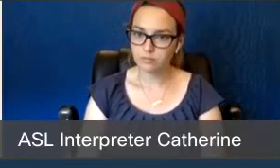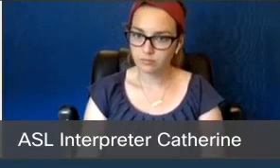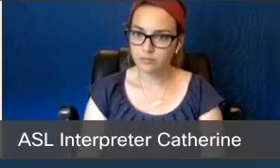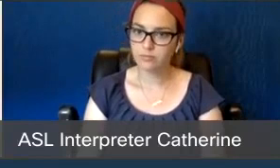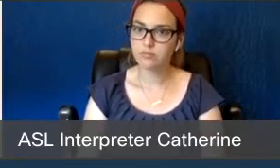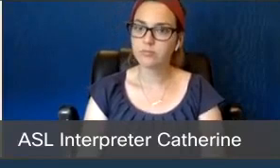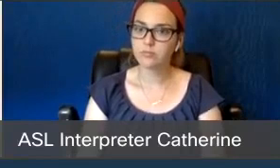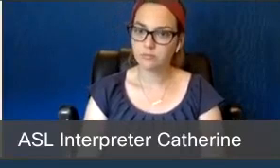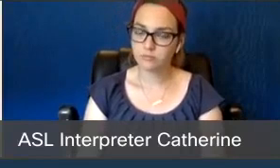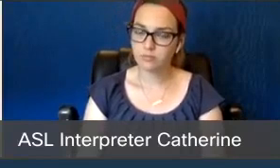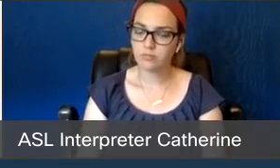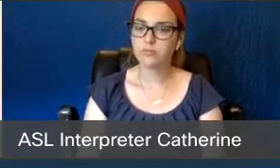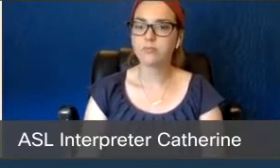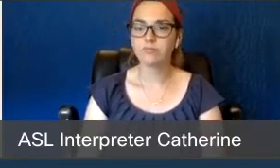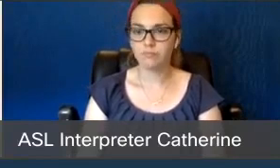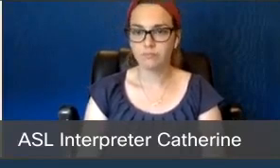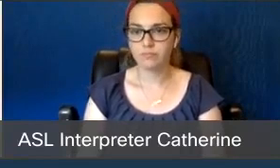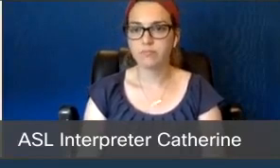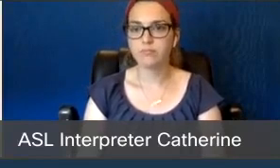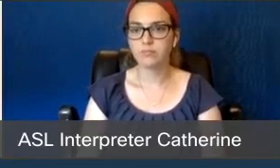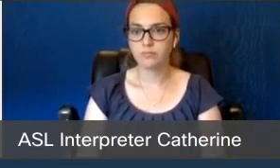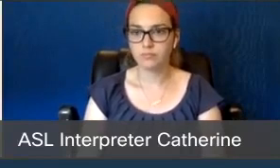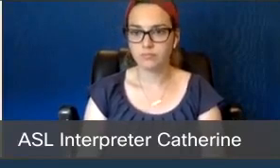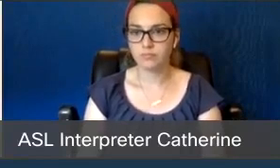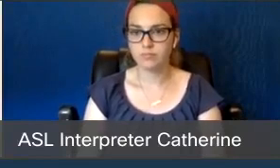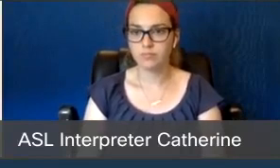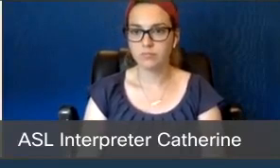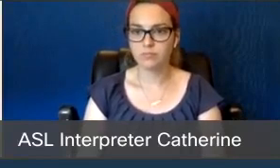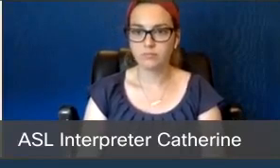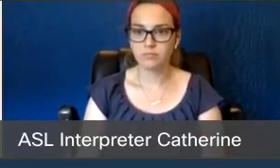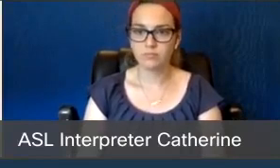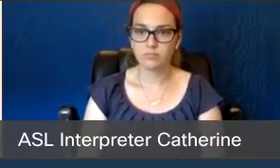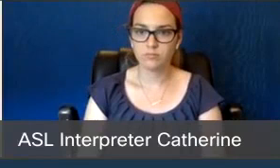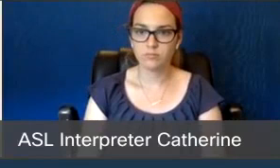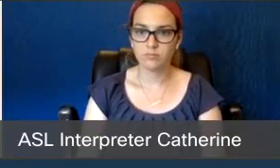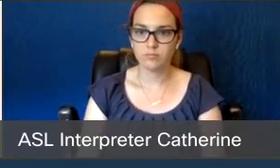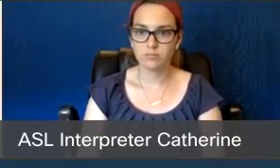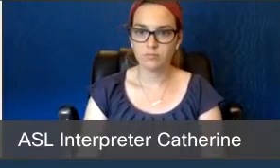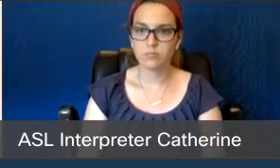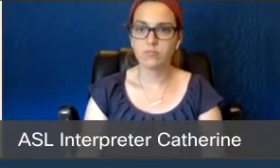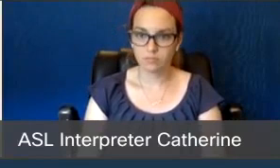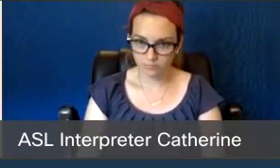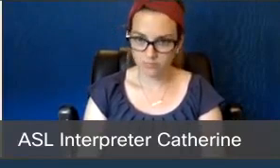then the drug court team will send them to MRT to deal with some of those irrational cognitions,